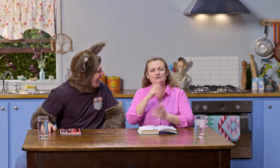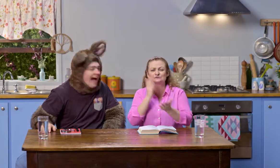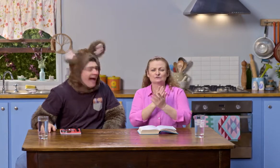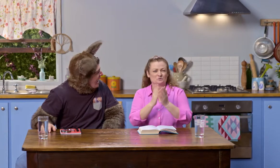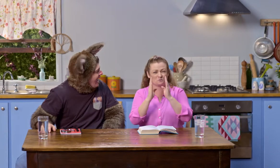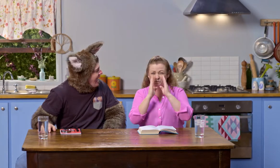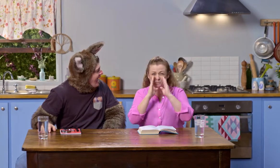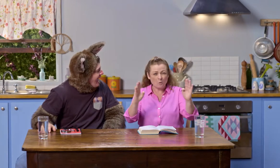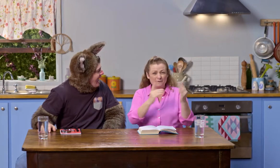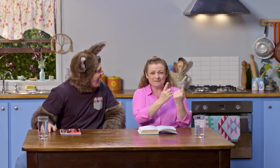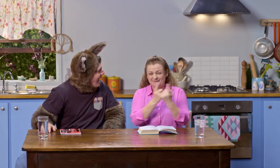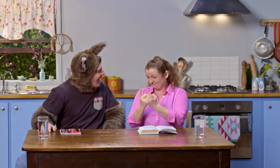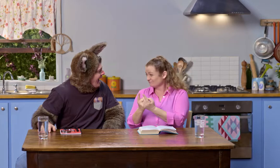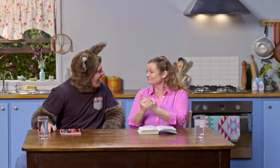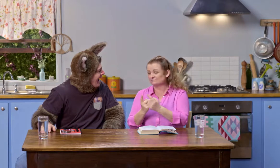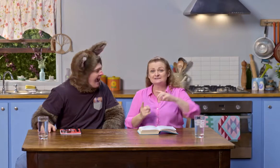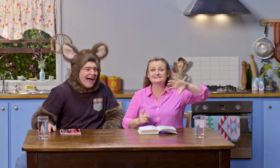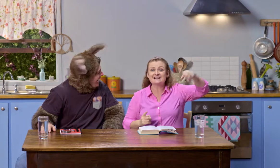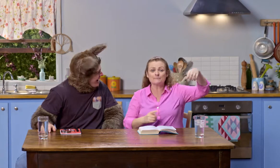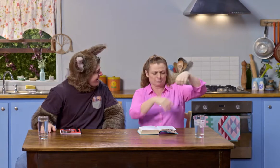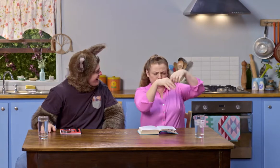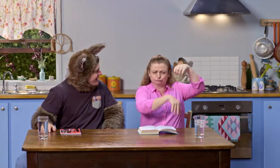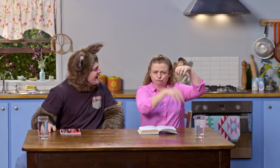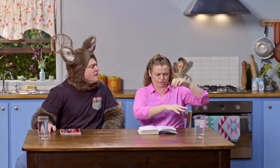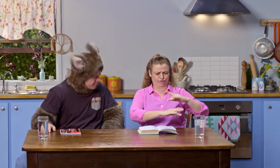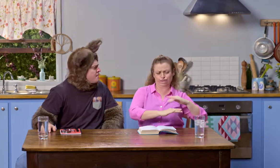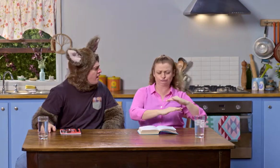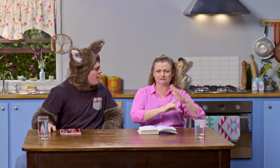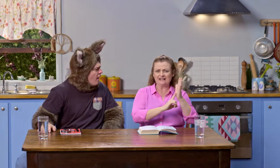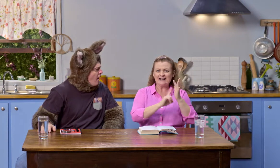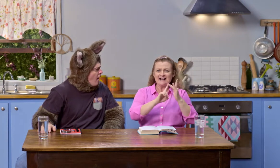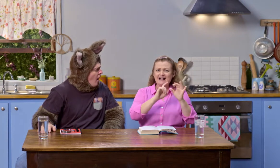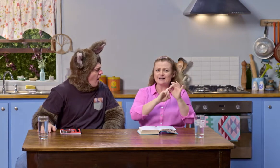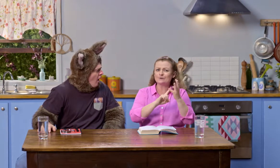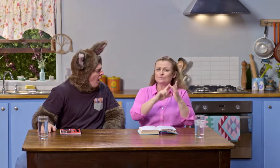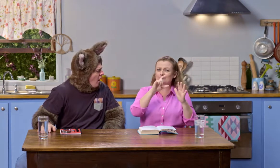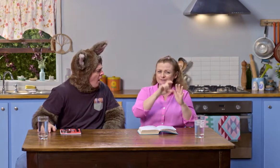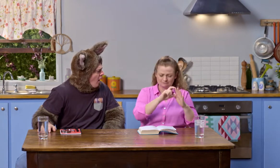Water really is an amazing thing. When it comes out of the tap, it's a liquid.